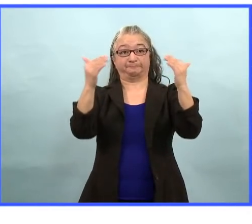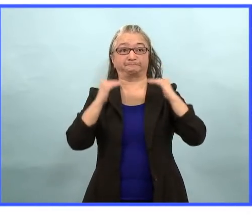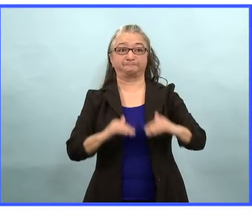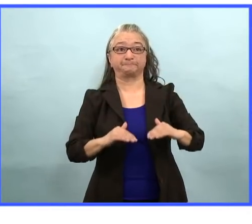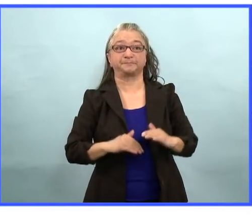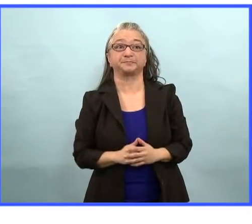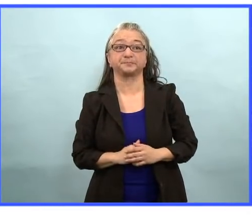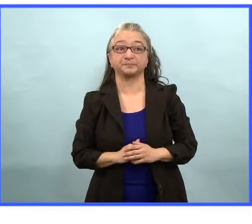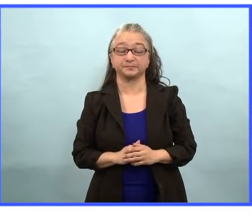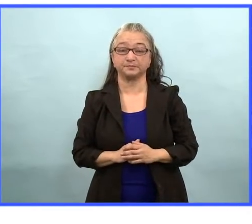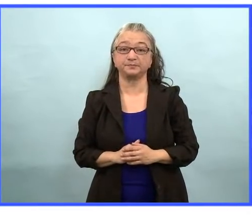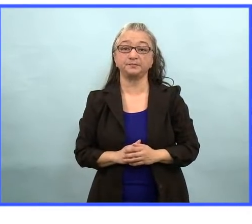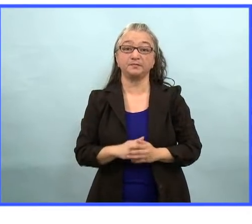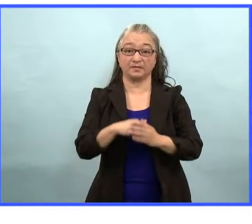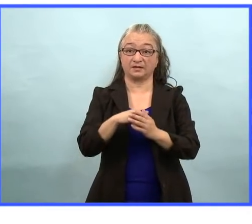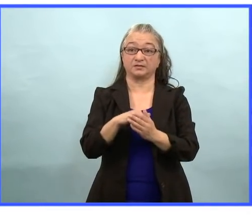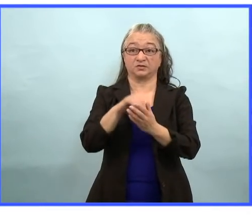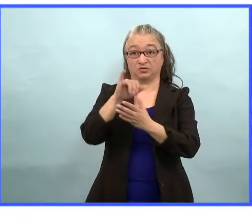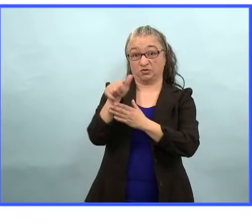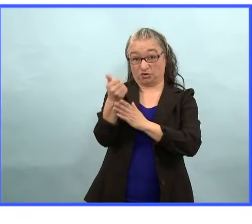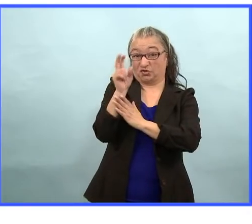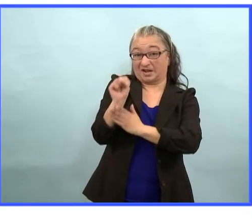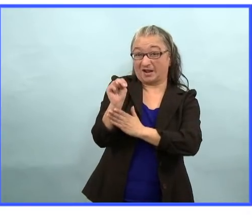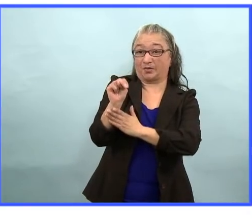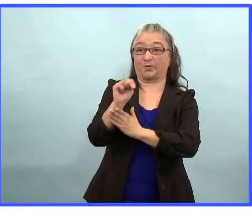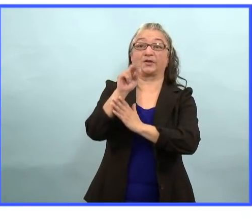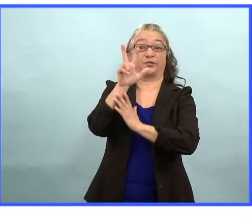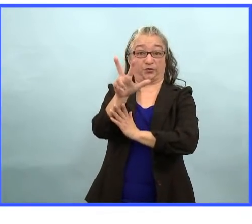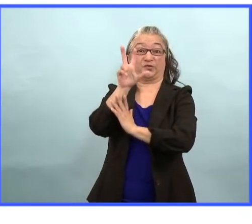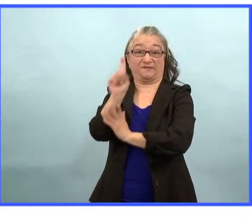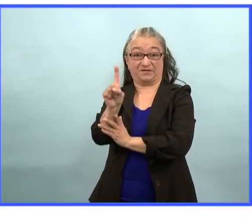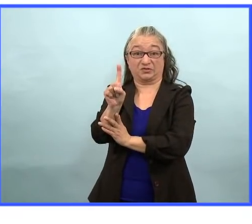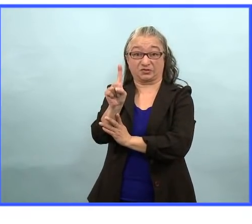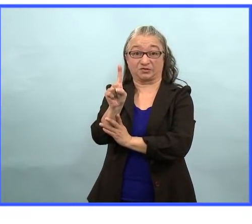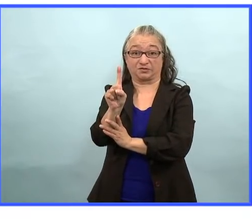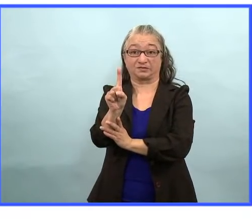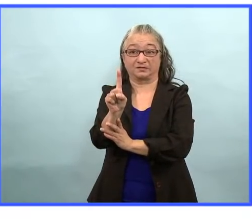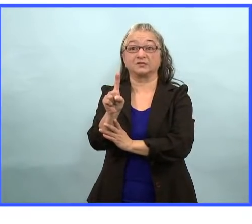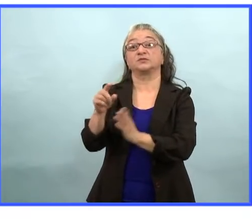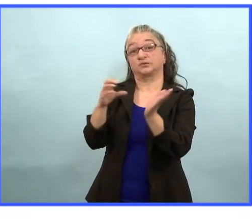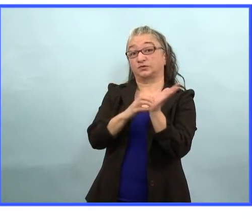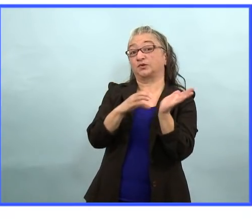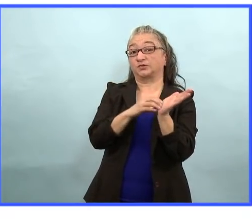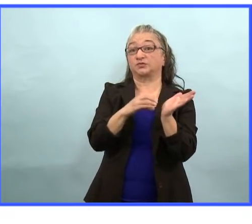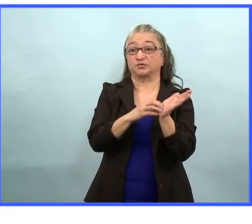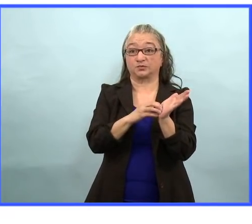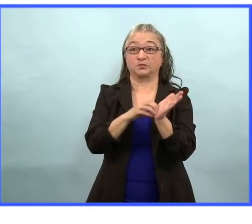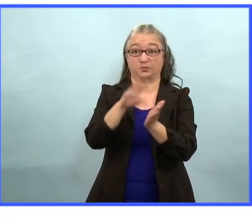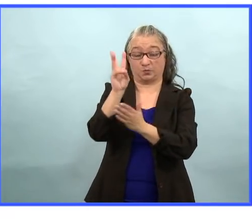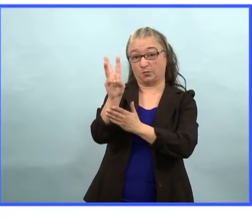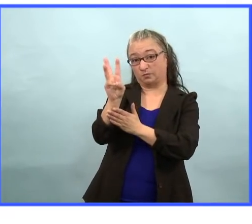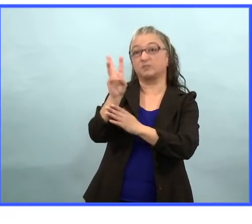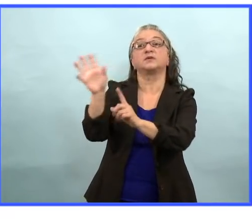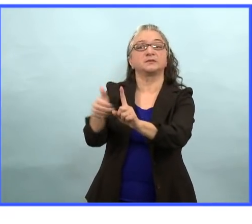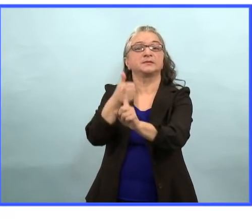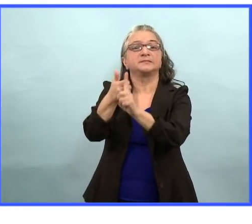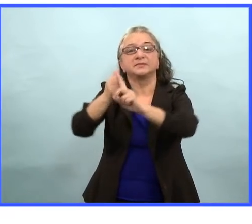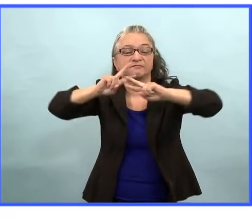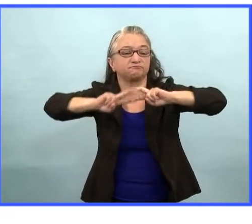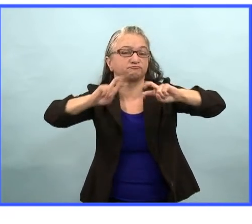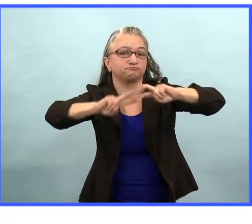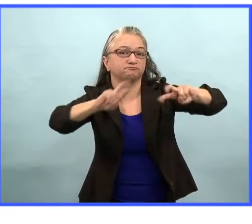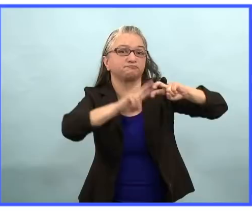on january 31st uh dr warwick did an analysis of immunizations given biracial ethnic and